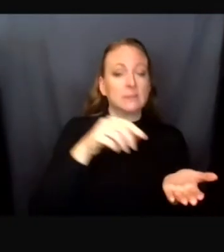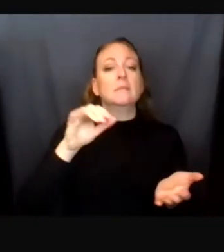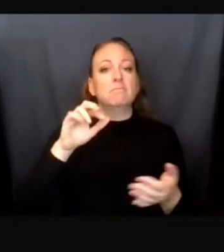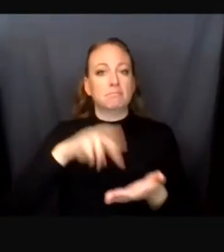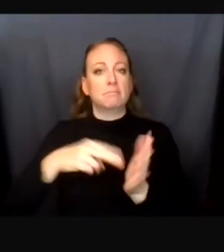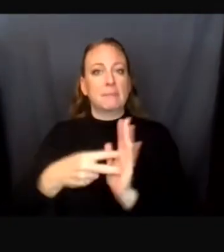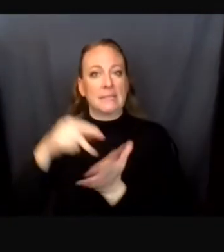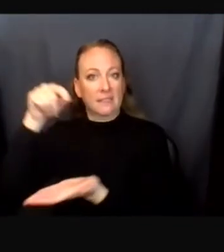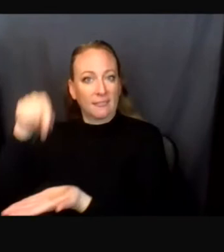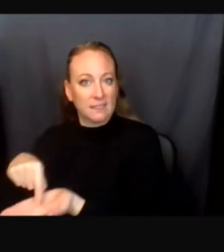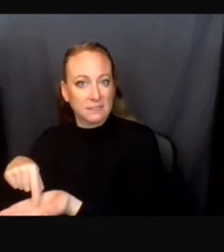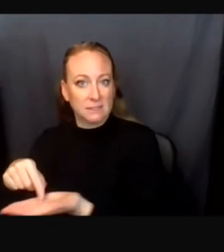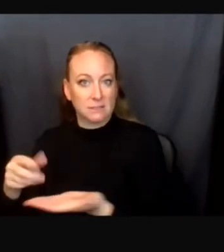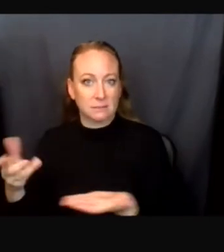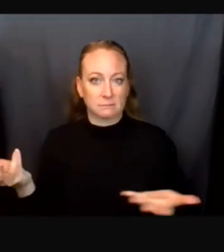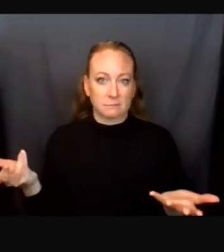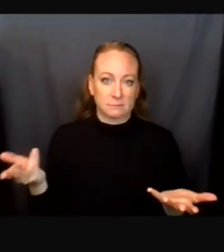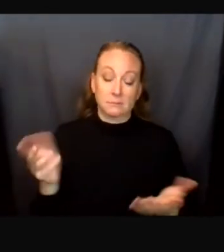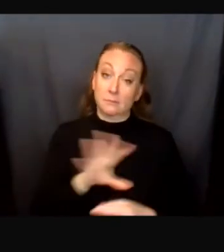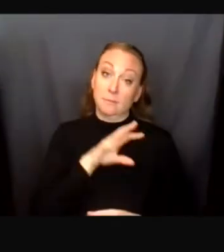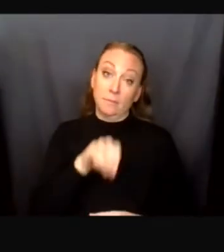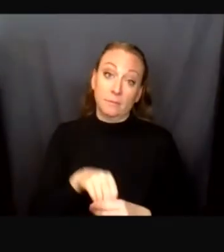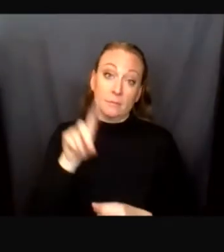that is something that we fight all the time.